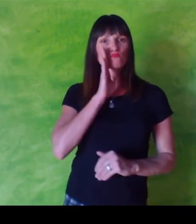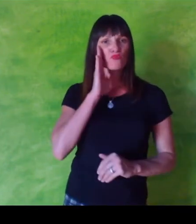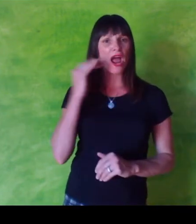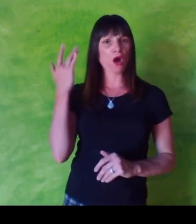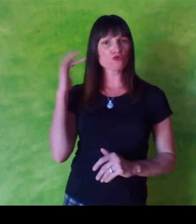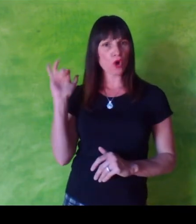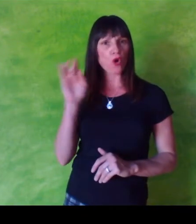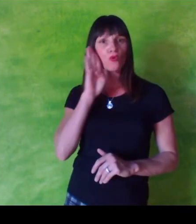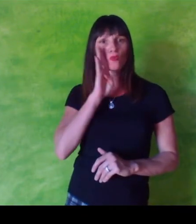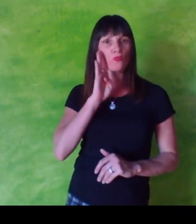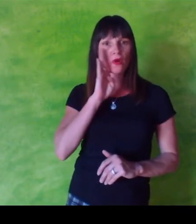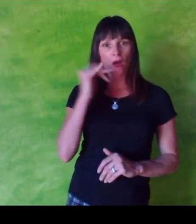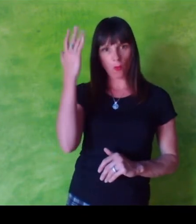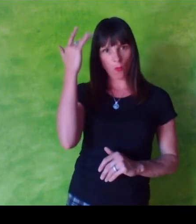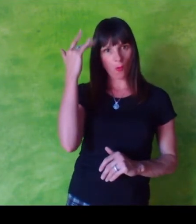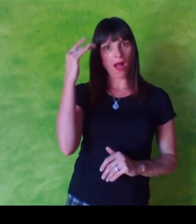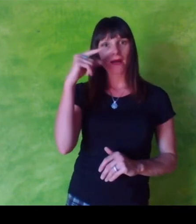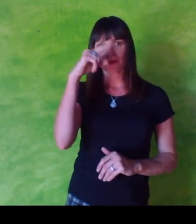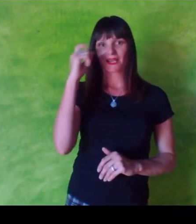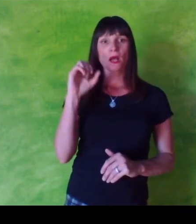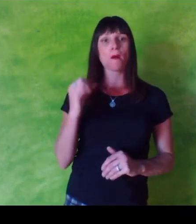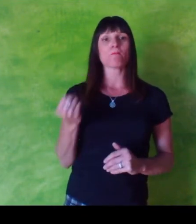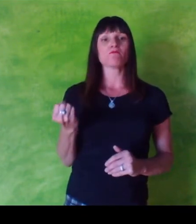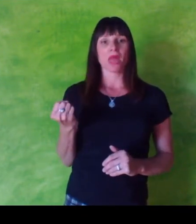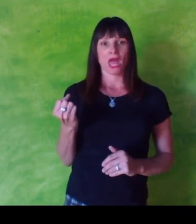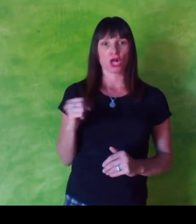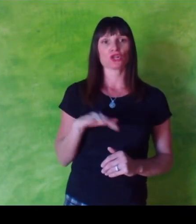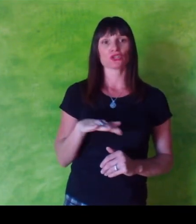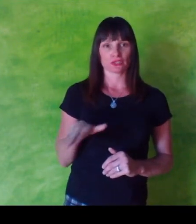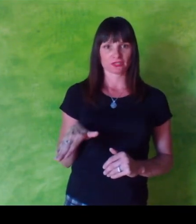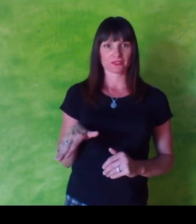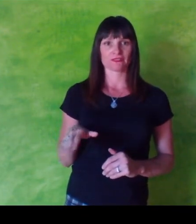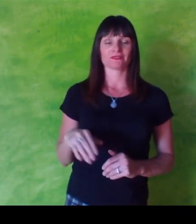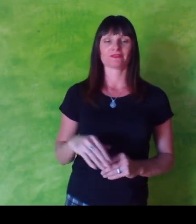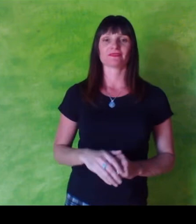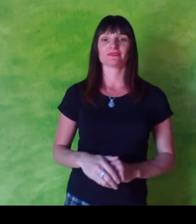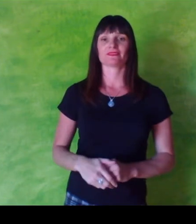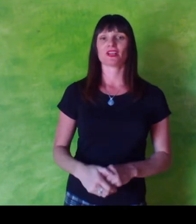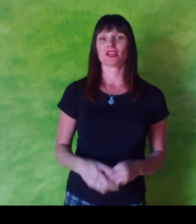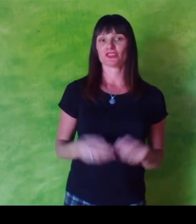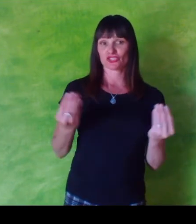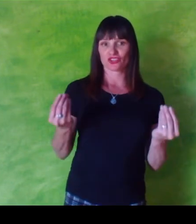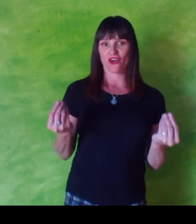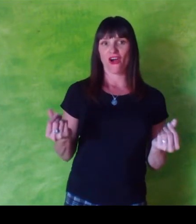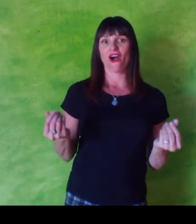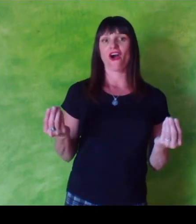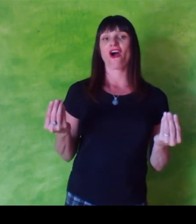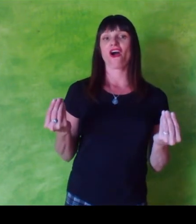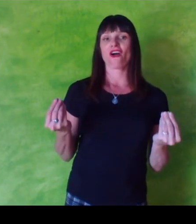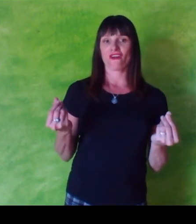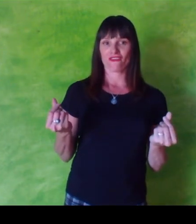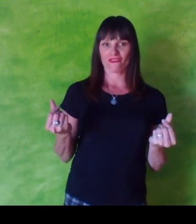light and soft and when we let them cool a little bit they'll just come right apart in our hands.